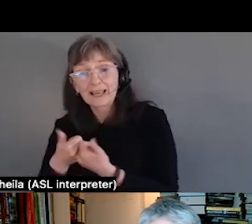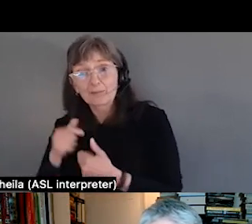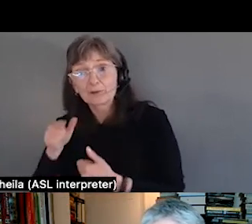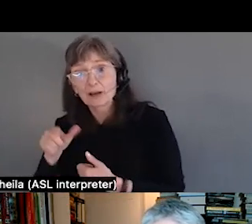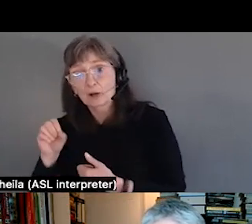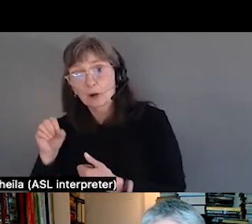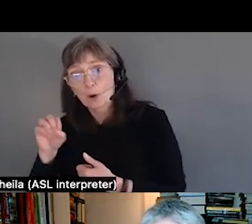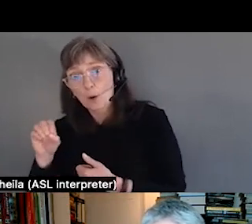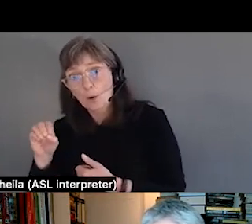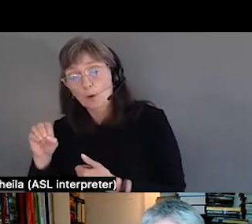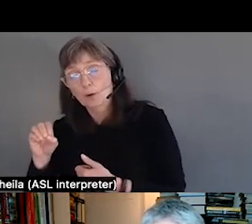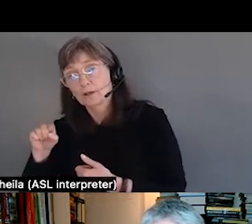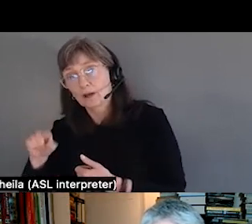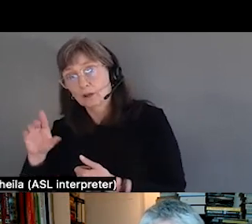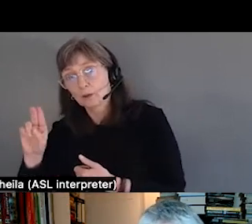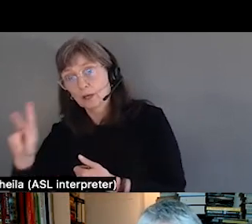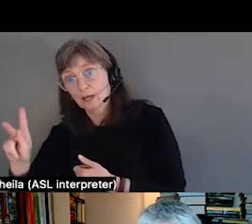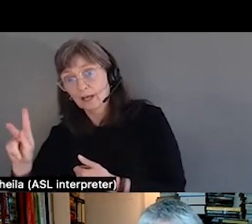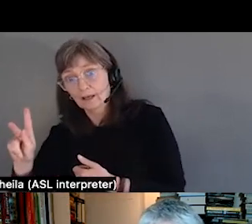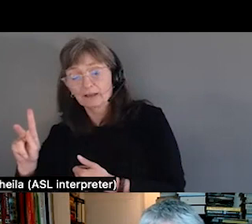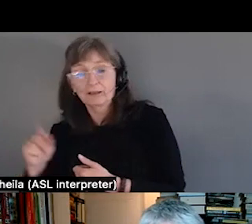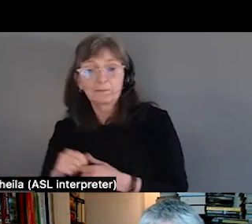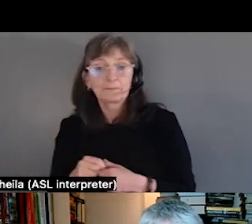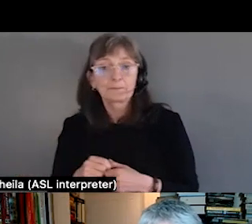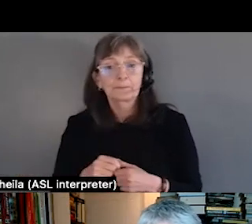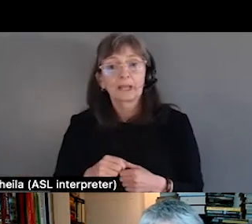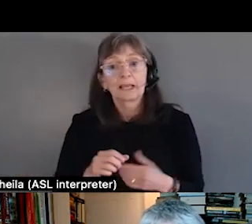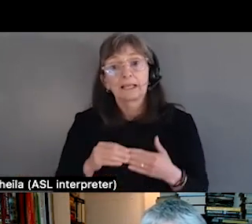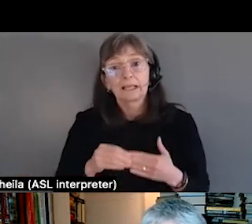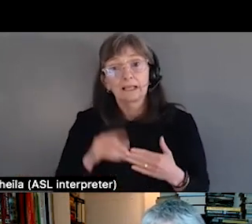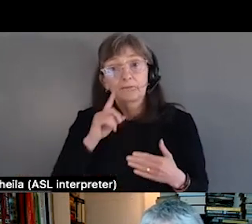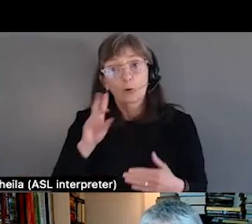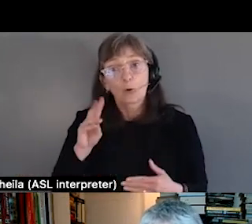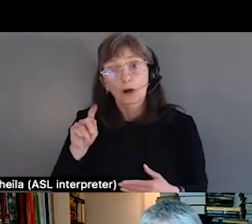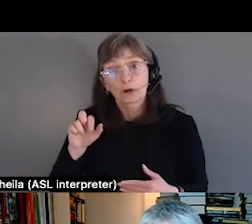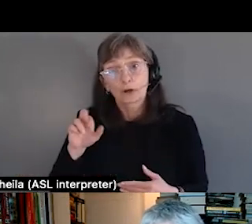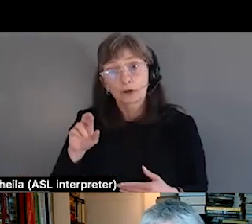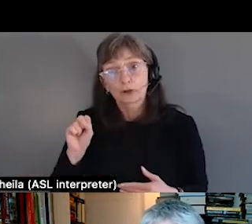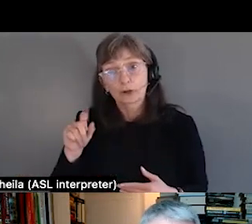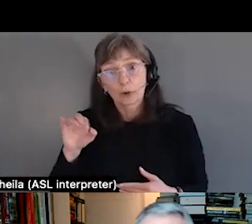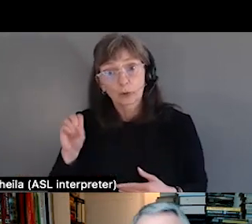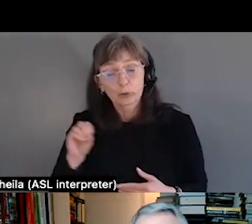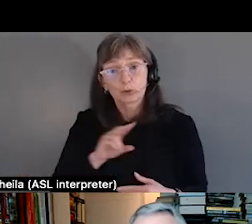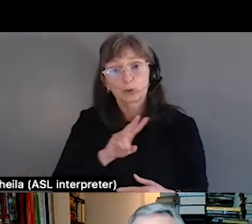Head of online for Waterstones in 2006-07, and then managing director of international